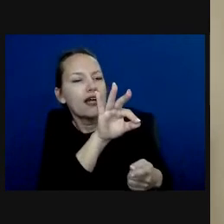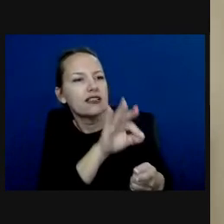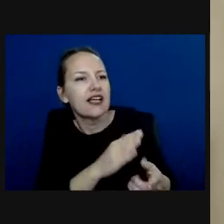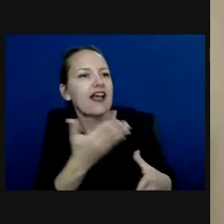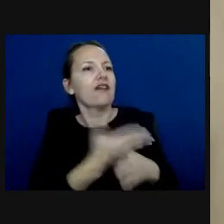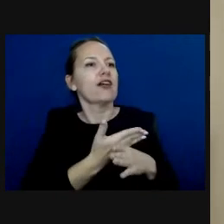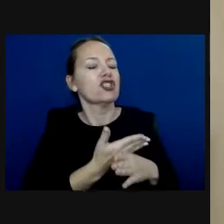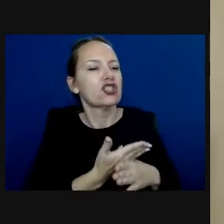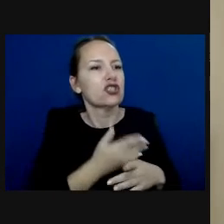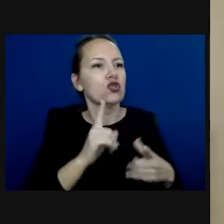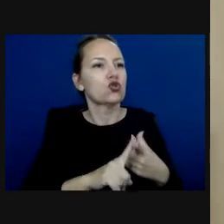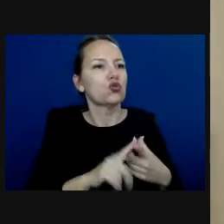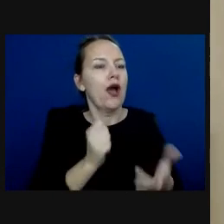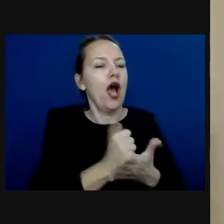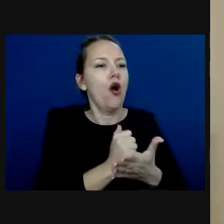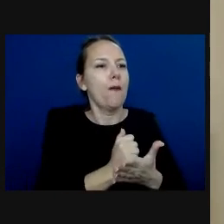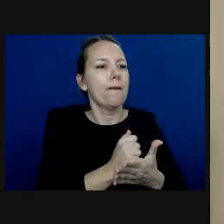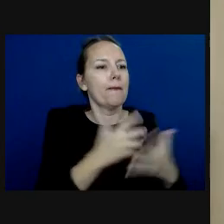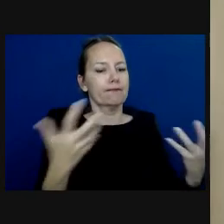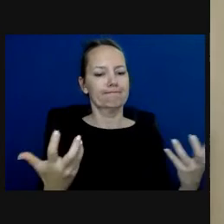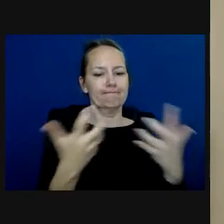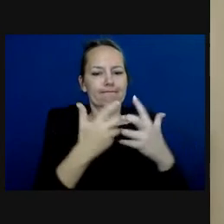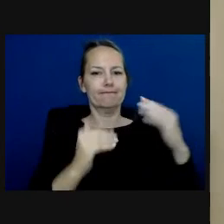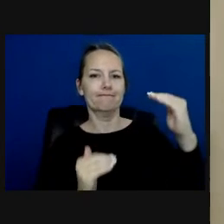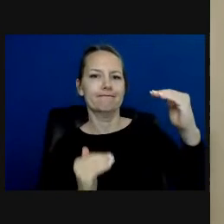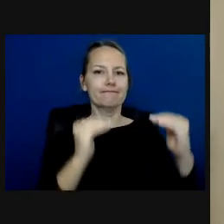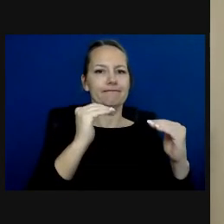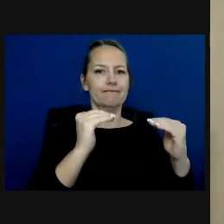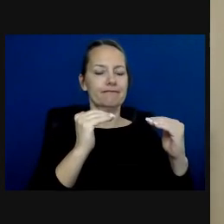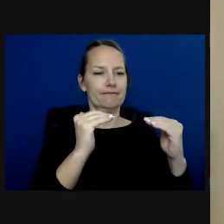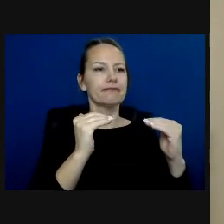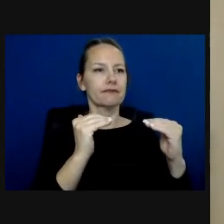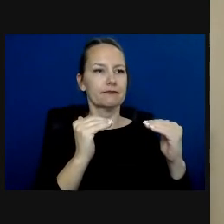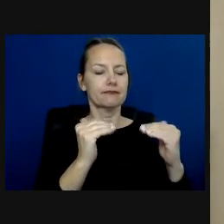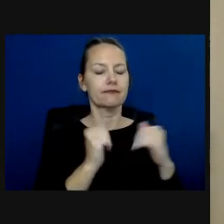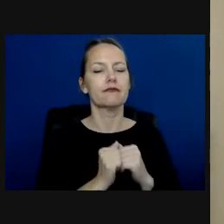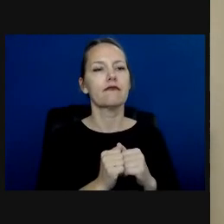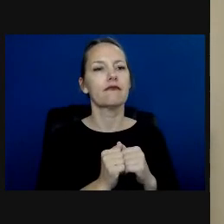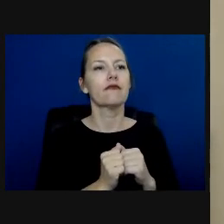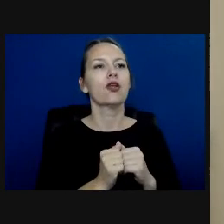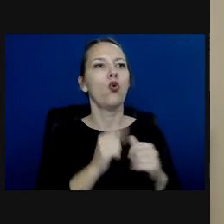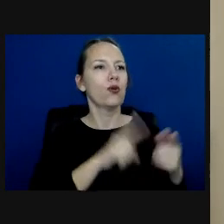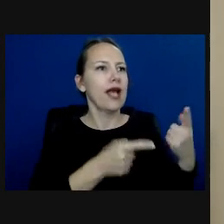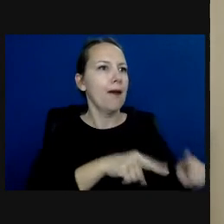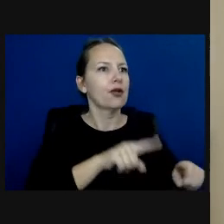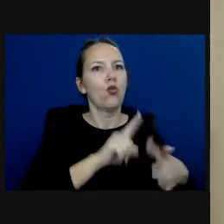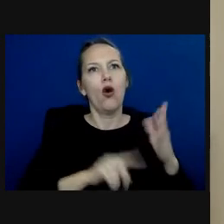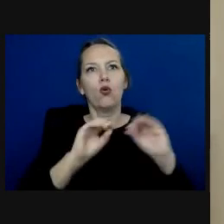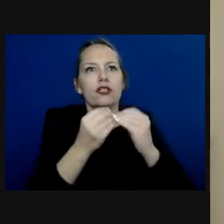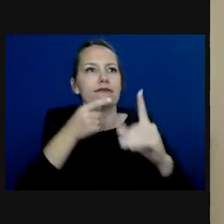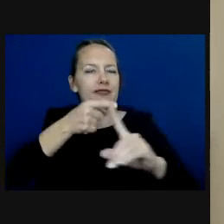to help close the gap between what's happening and what the organization strives for. That's currently where we are right now.